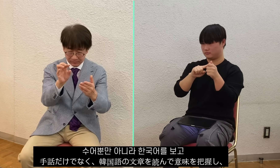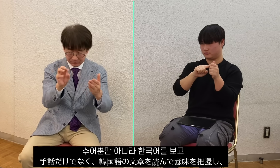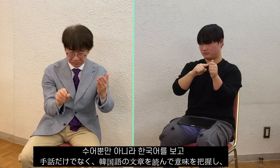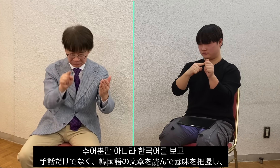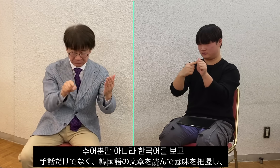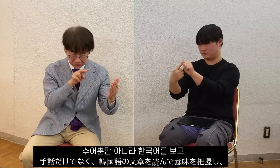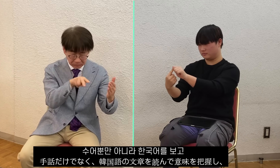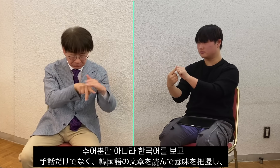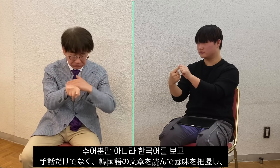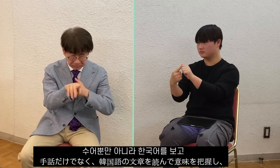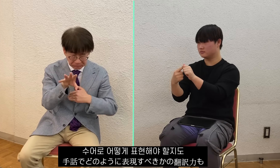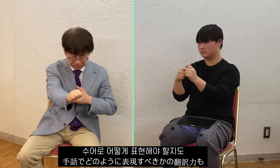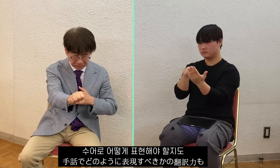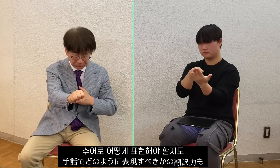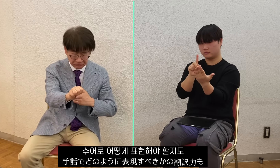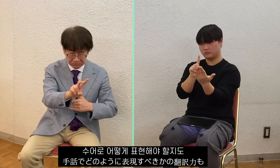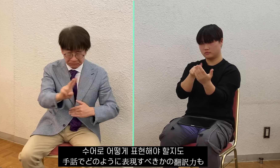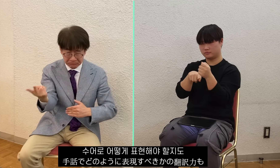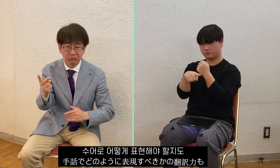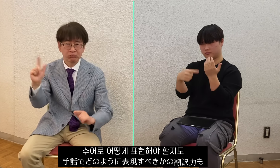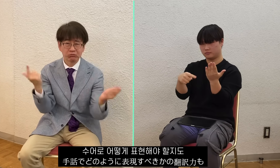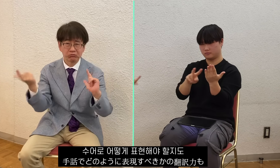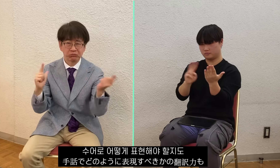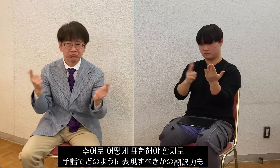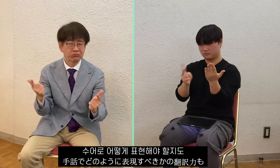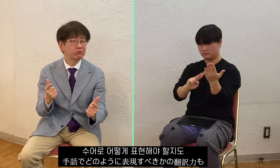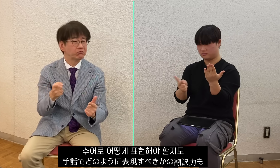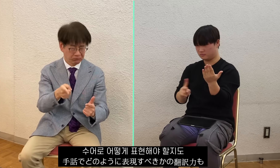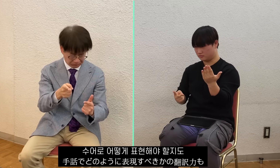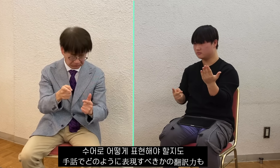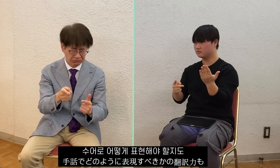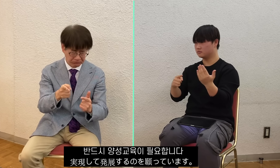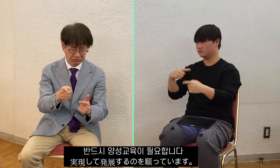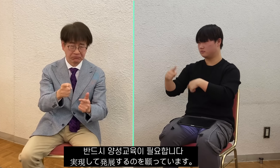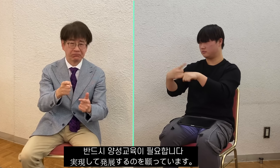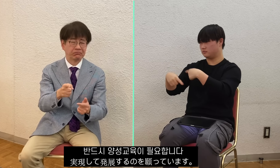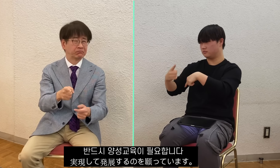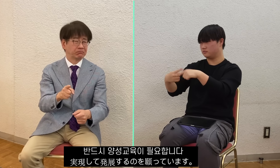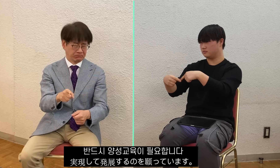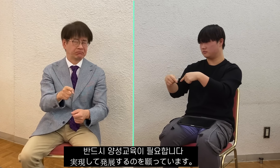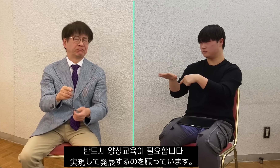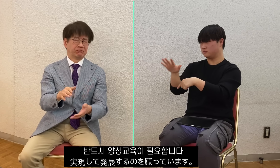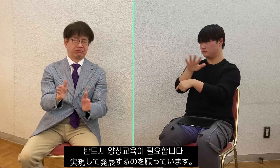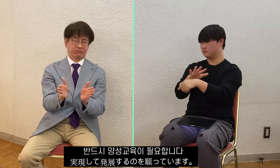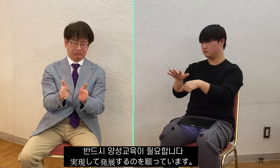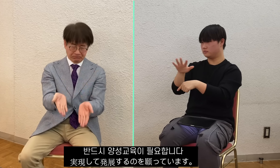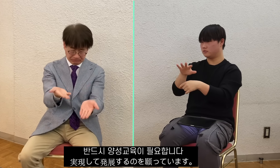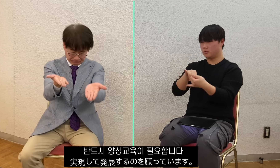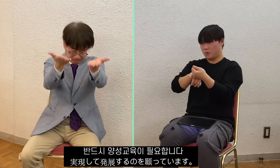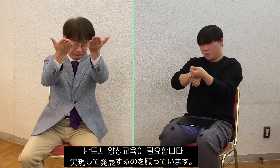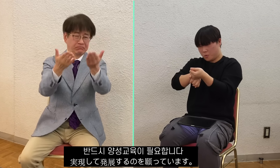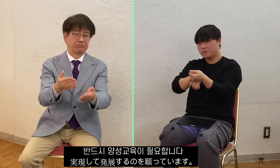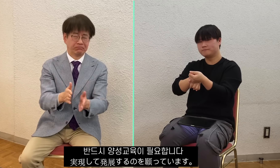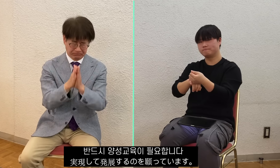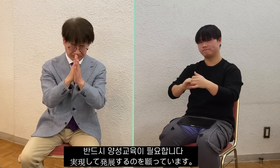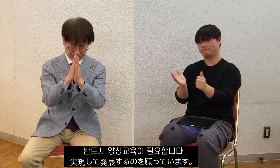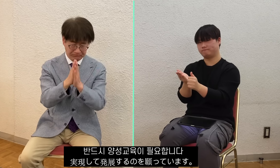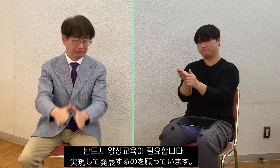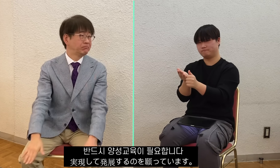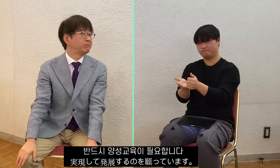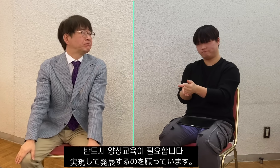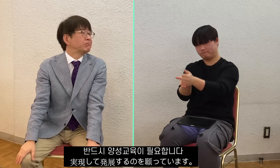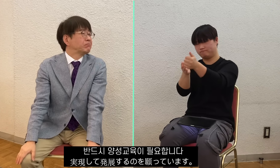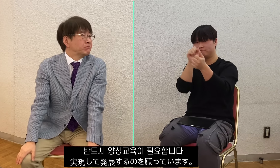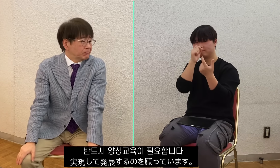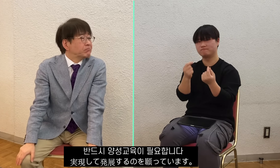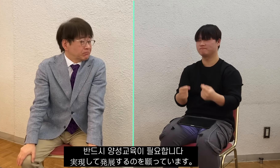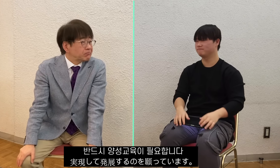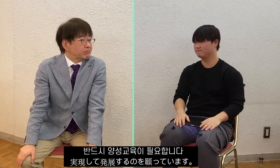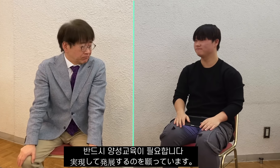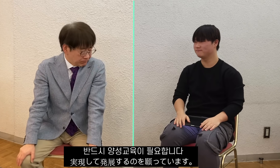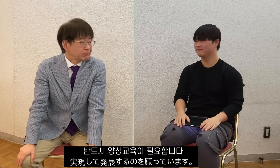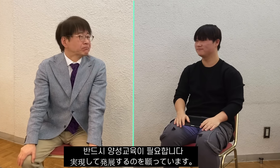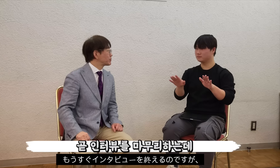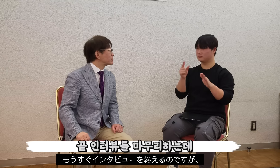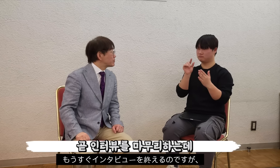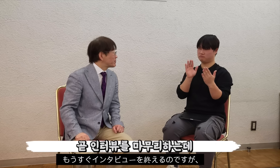and express Korean in sign language is a must.